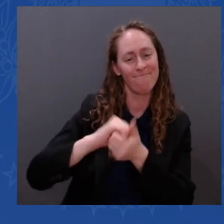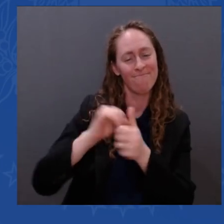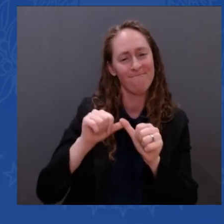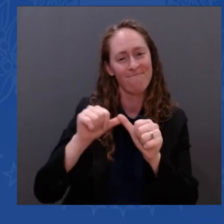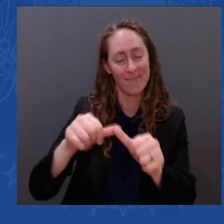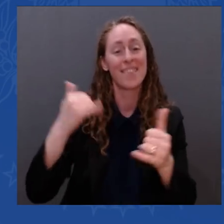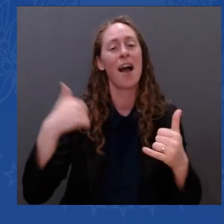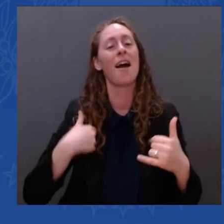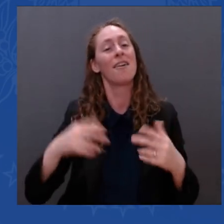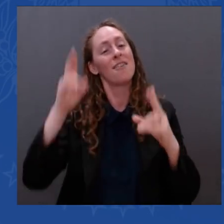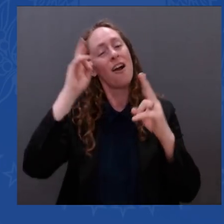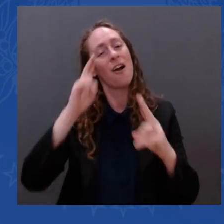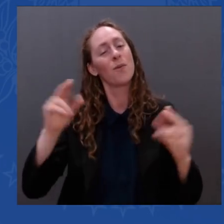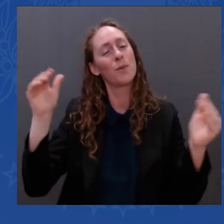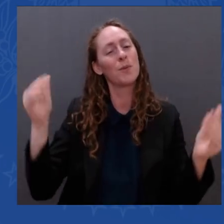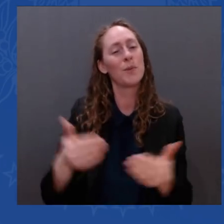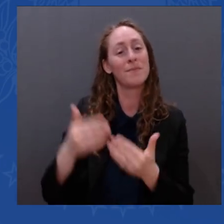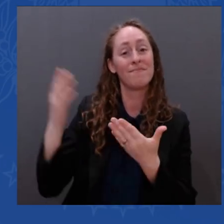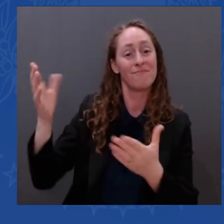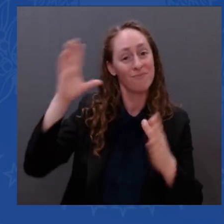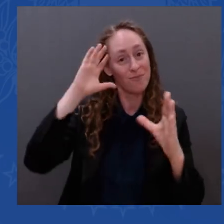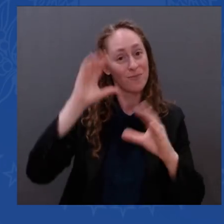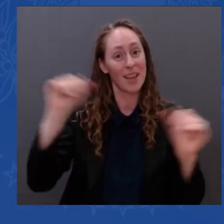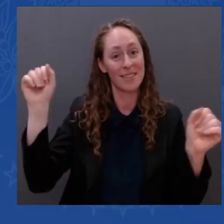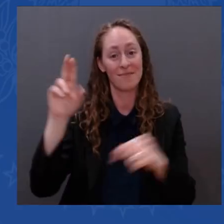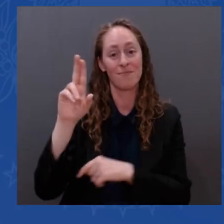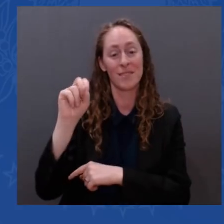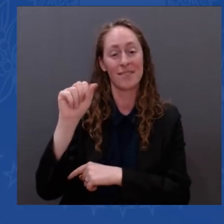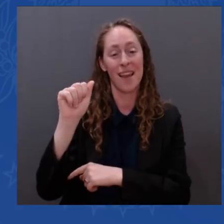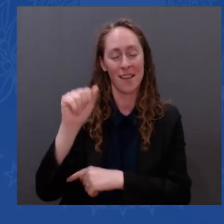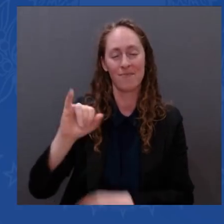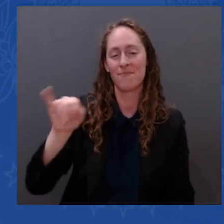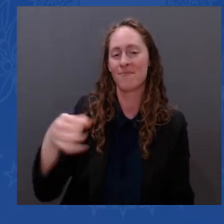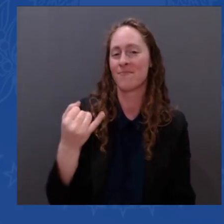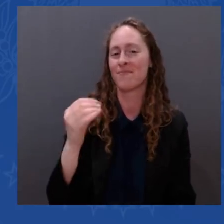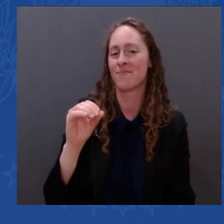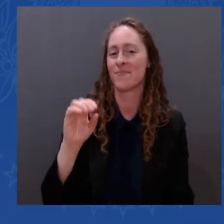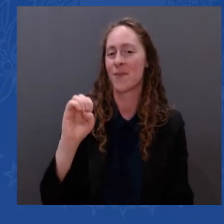President Biden: Thank you, Mr. Chairman. Chairman Chung: Thank you. President Biden: Well, thank you, Mr. Chairman.